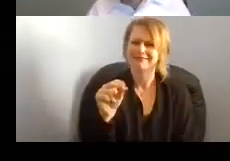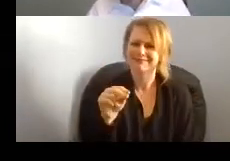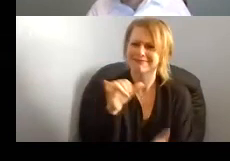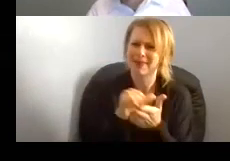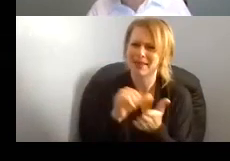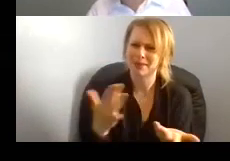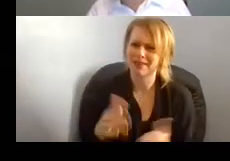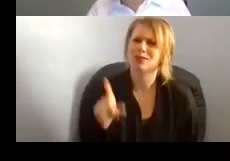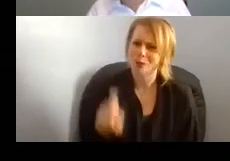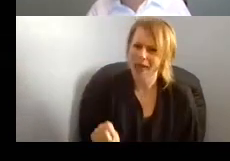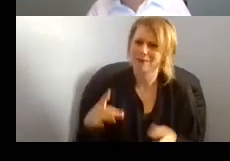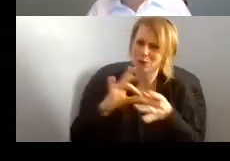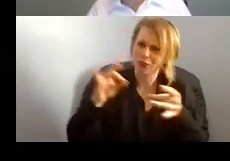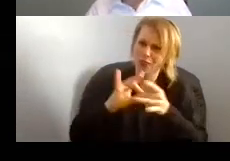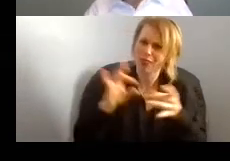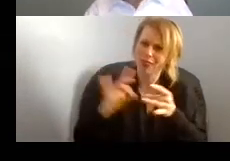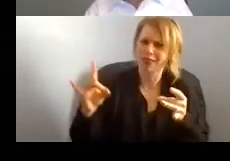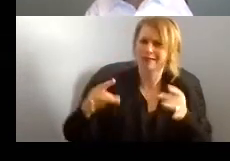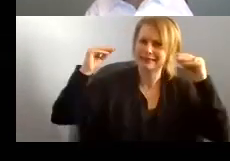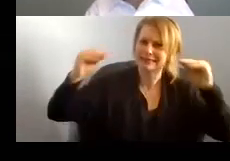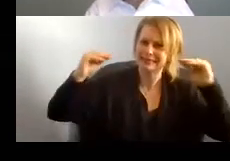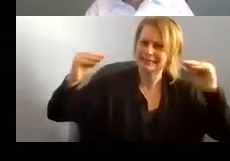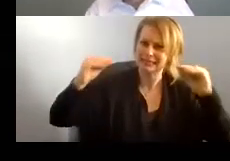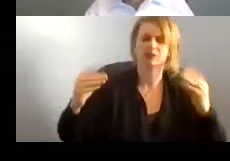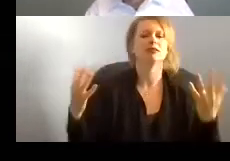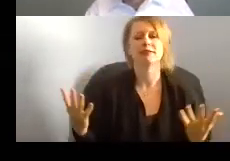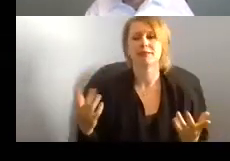So the first thing I would say is, why don’t you – you can explain